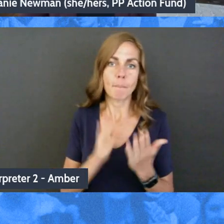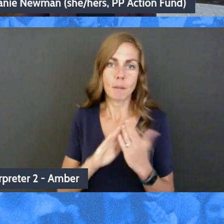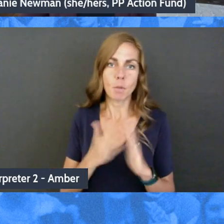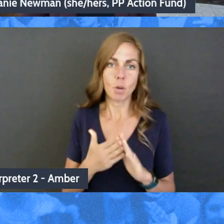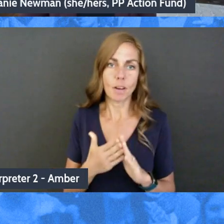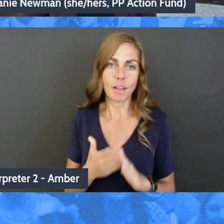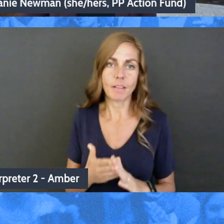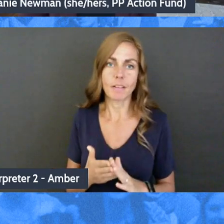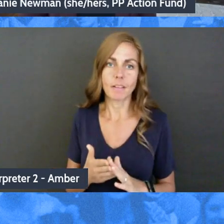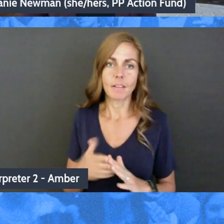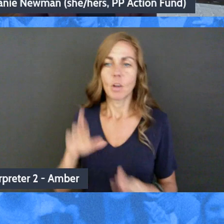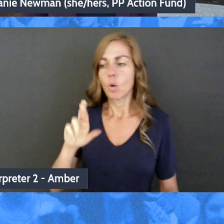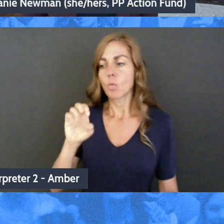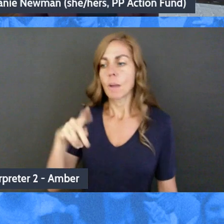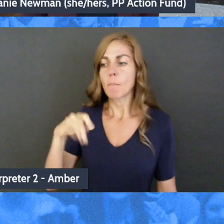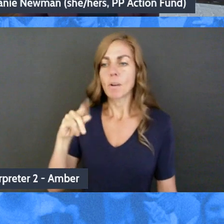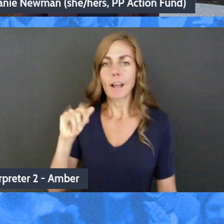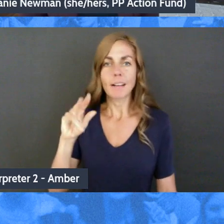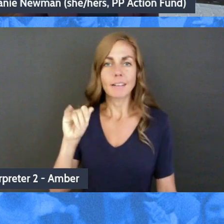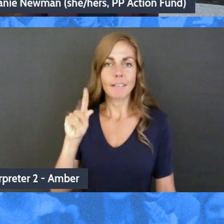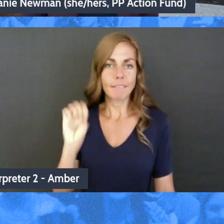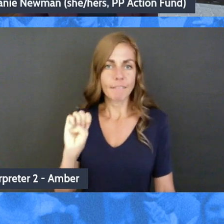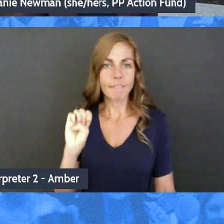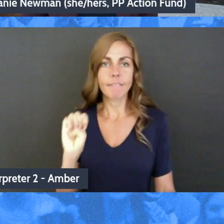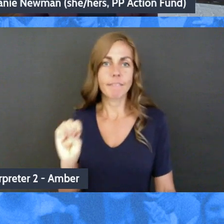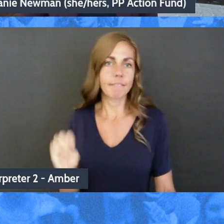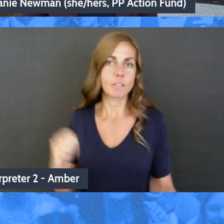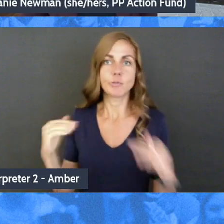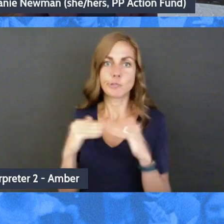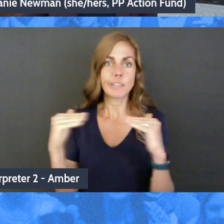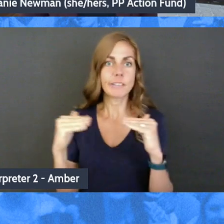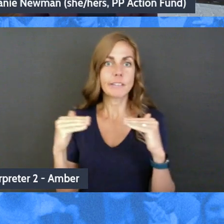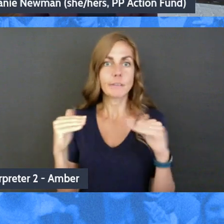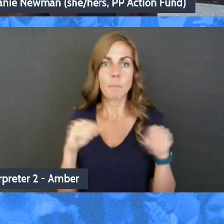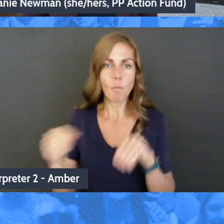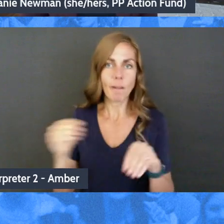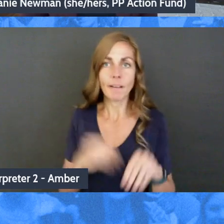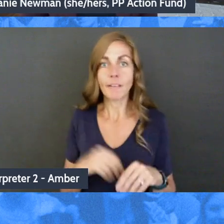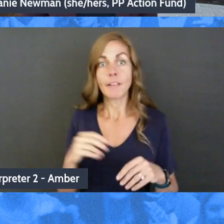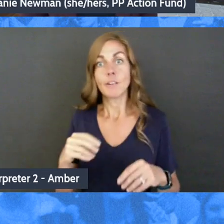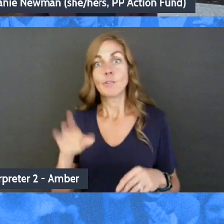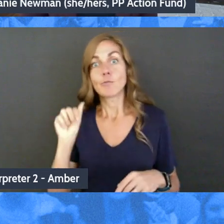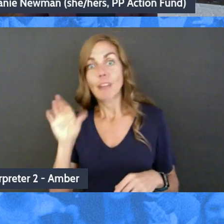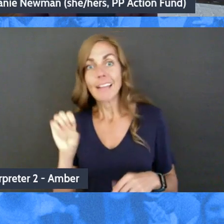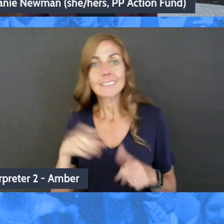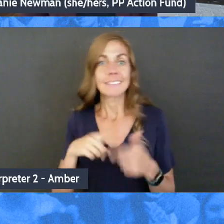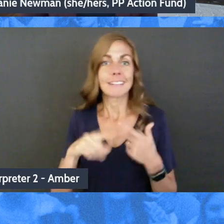looks at the intersection of race and class and other issues and how that impacts access to abortion.